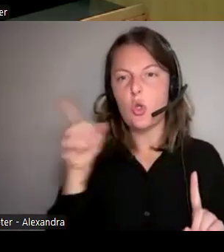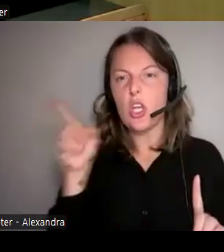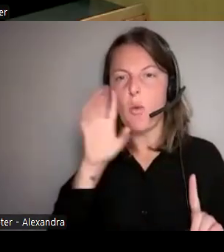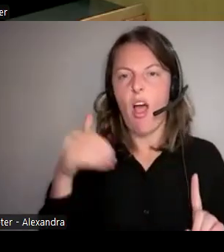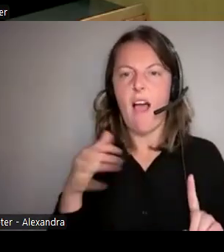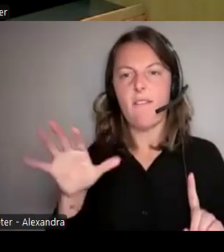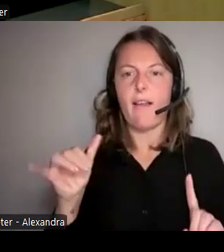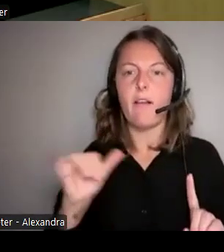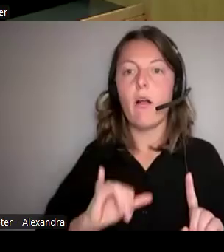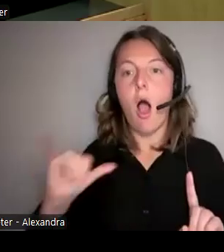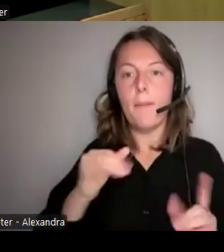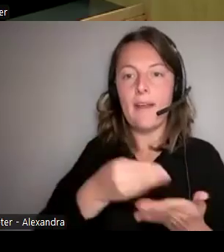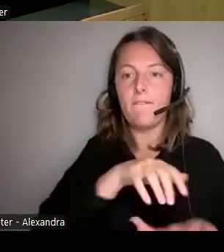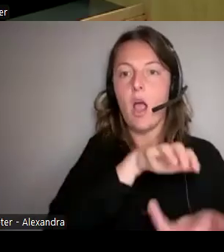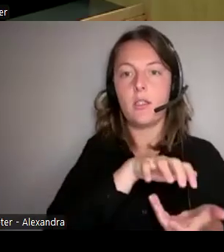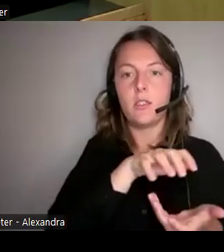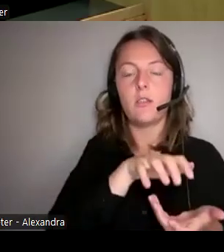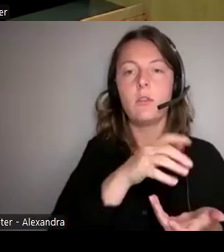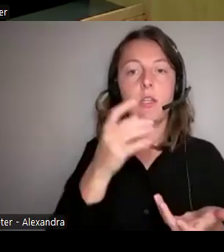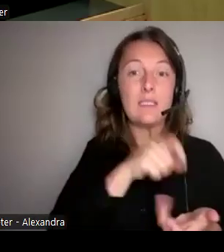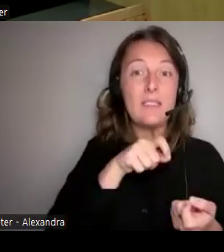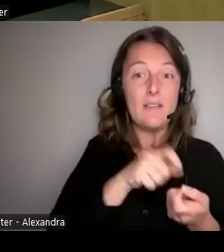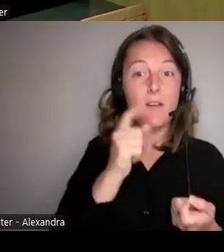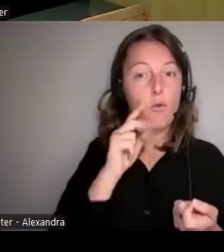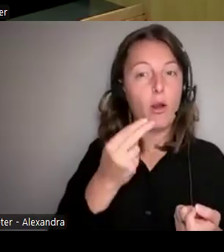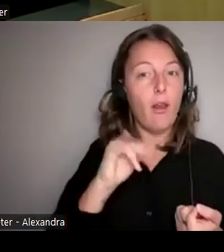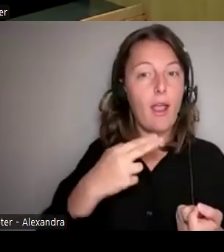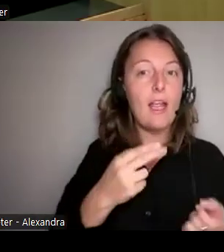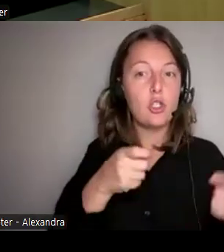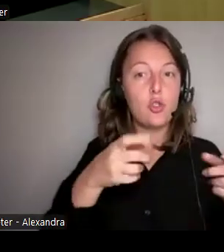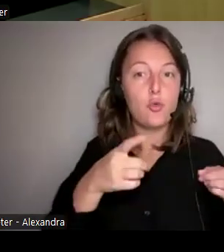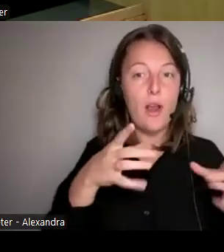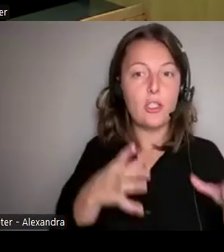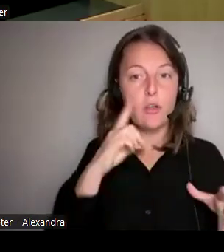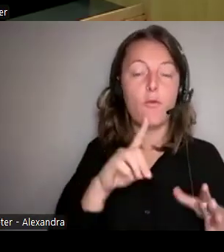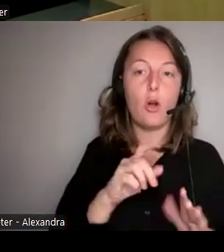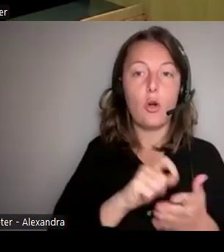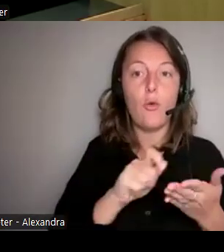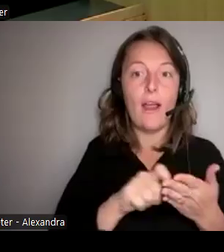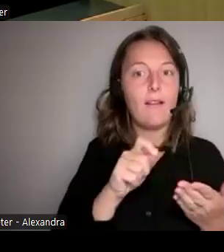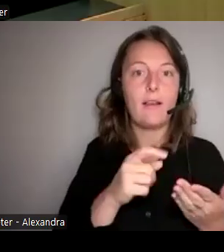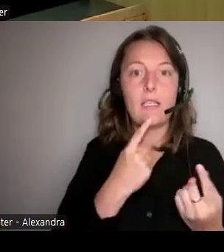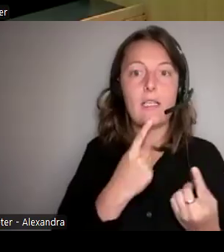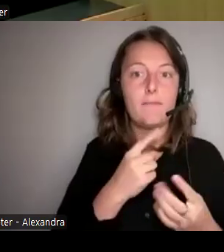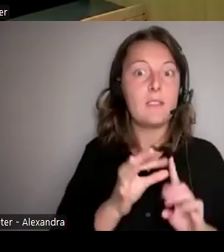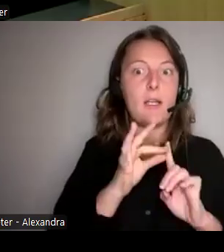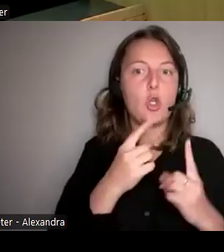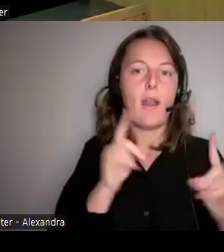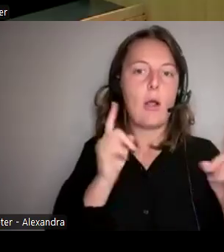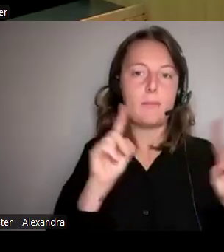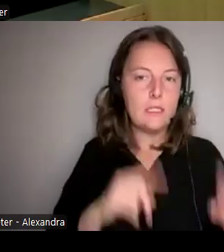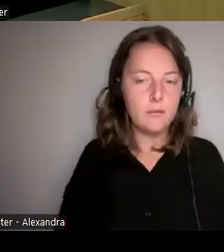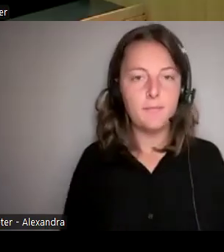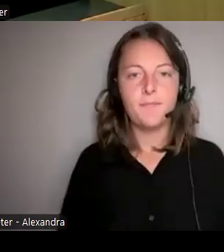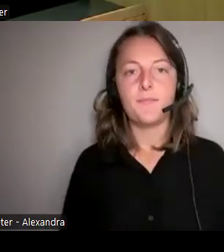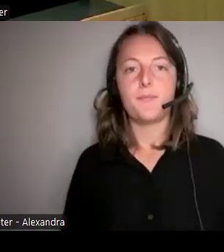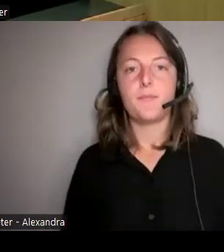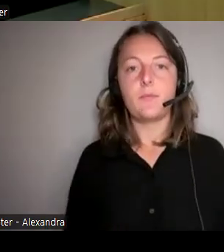money that's specific to the NIH director to write um you know special announcements. So um however